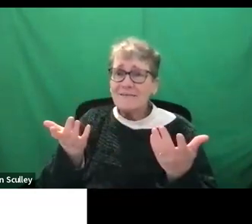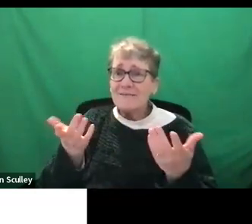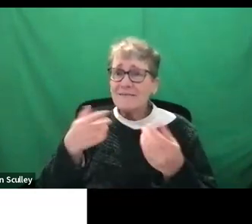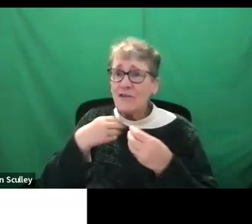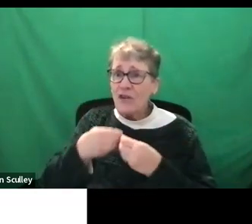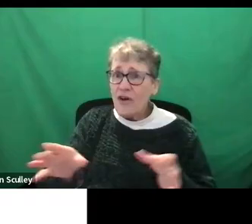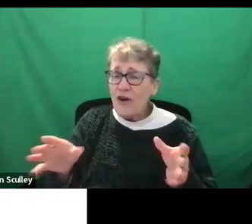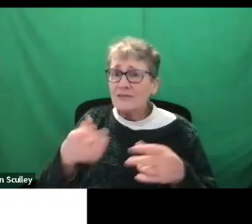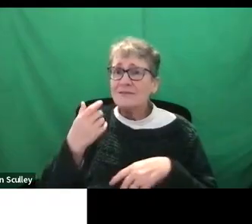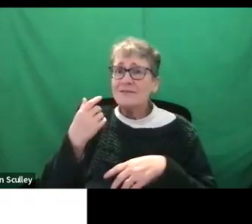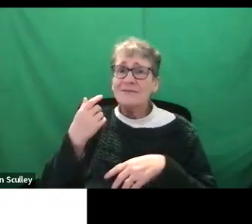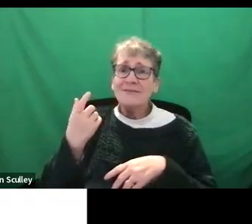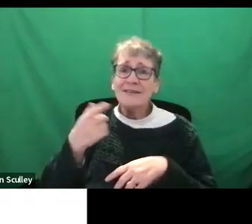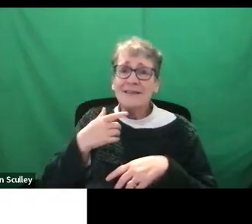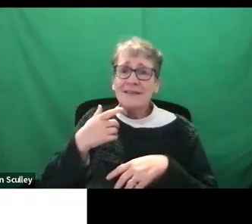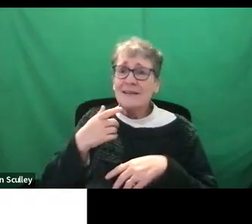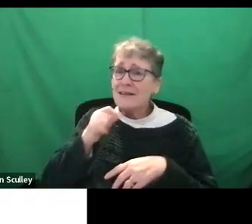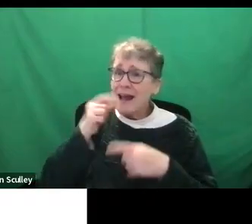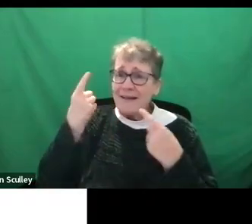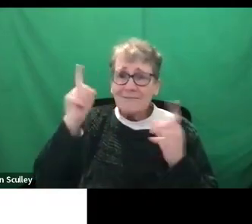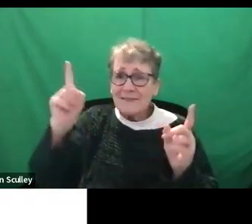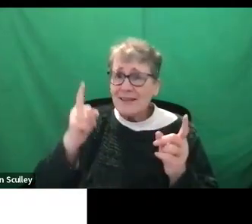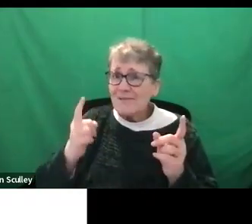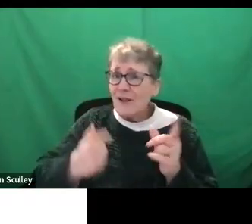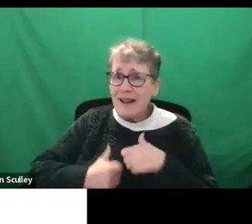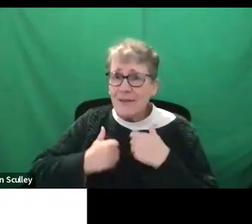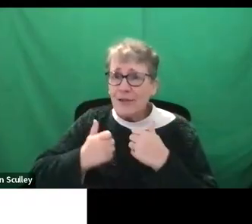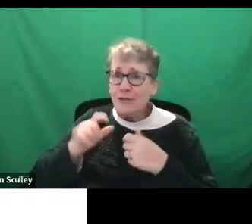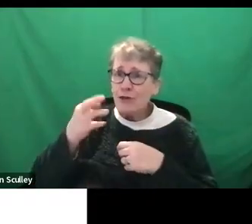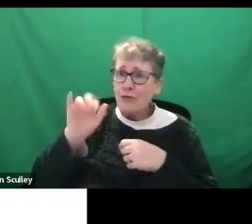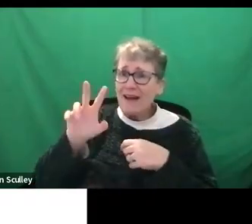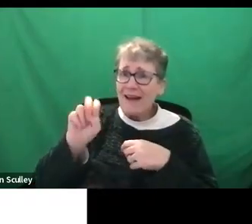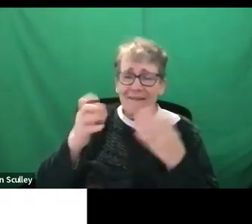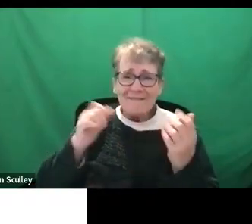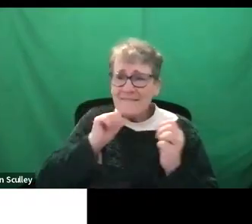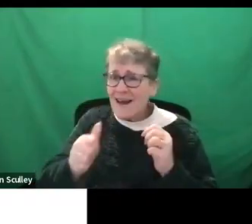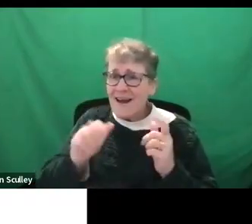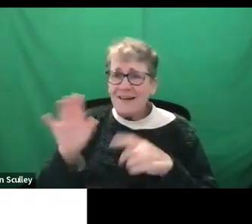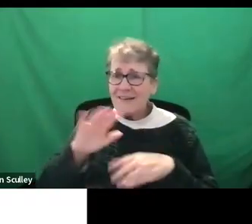People tend to think that deafness means loss,